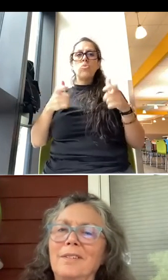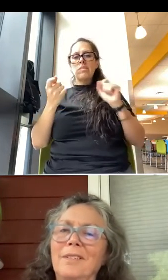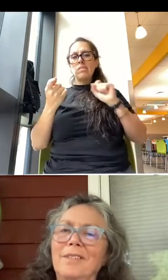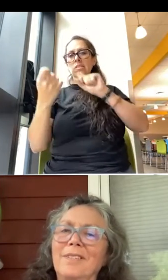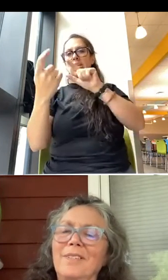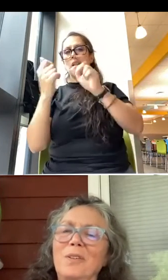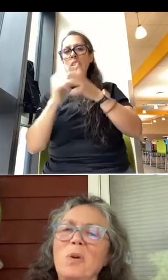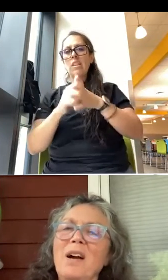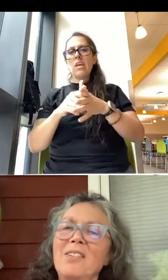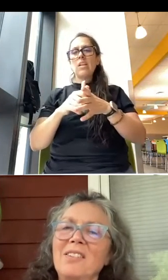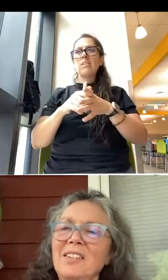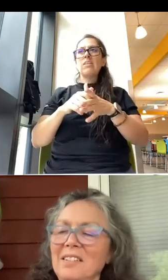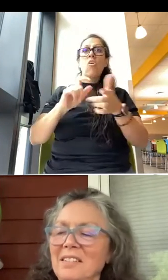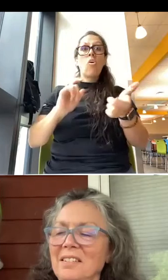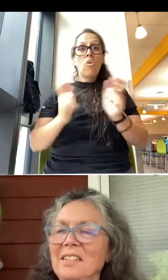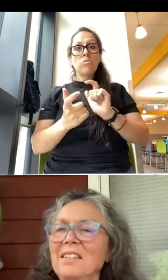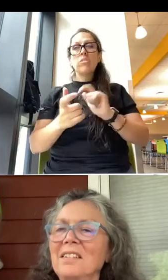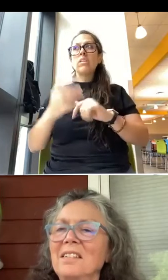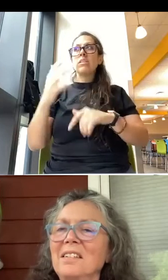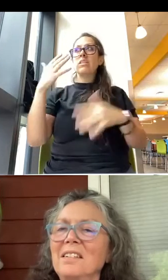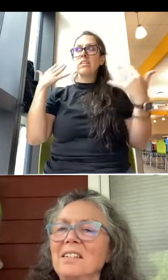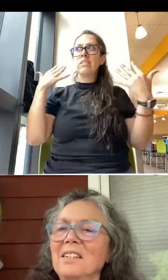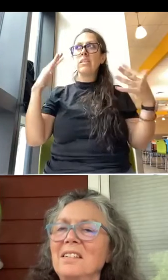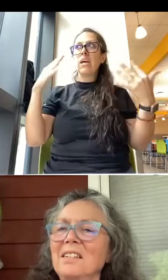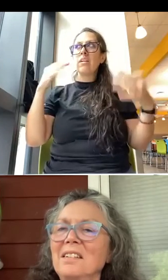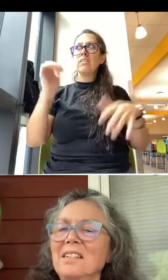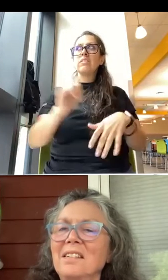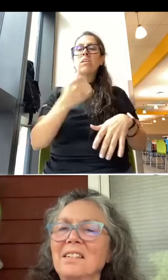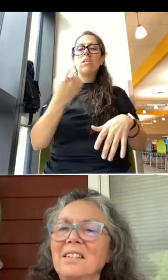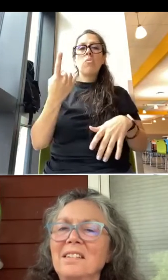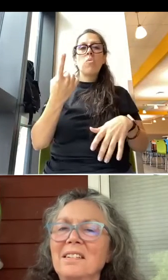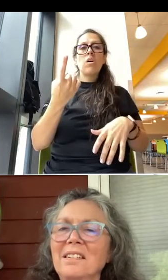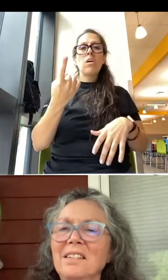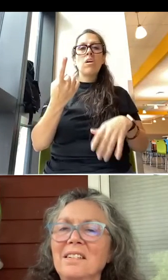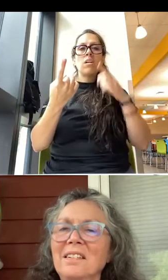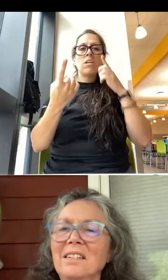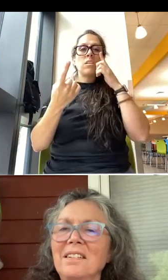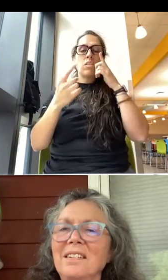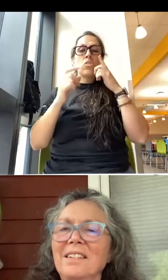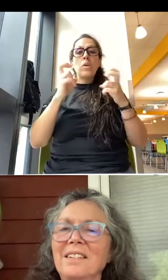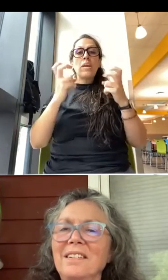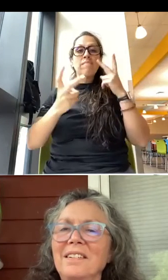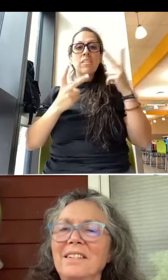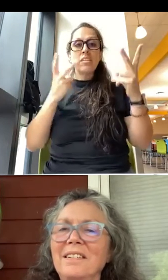And then there's another one that is uh a revisitation of John Cage's I Ching